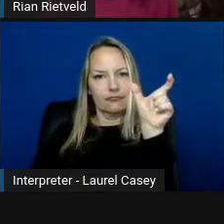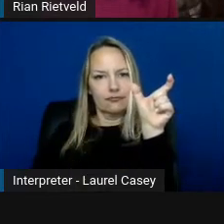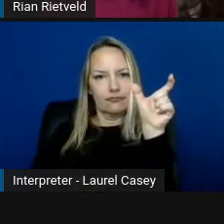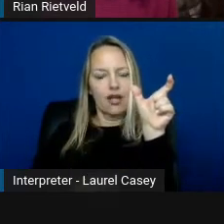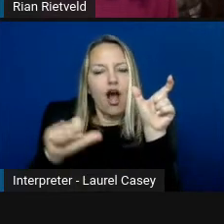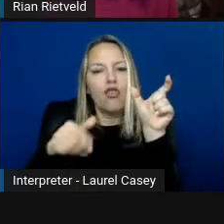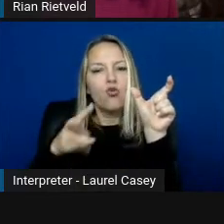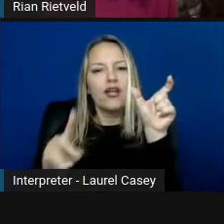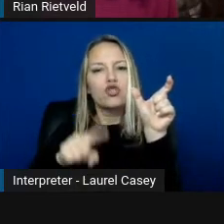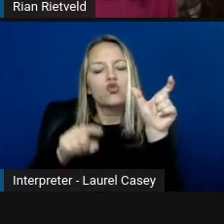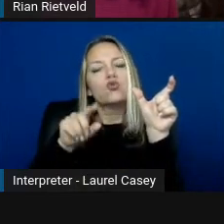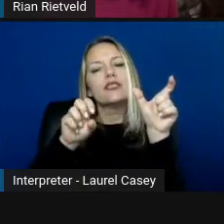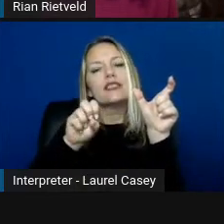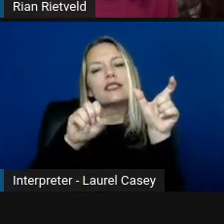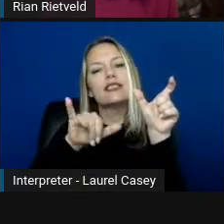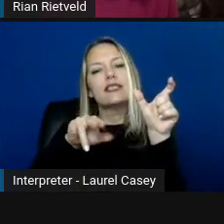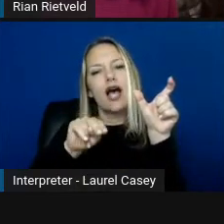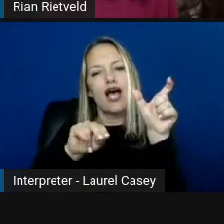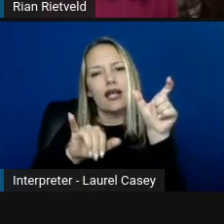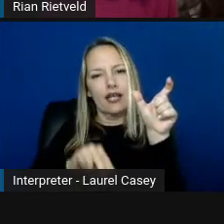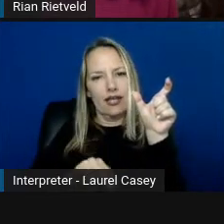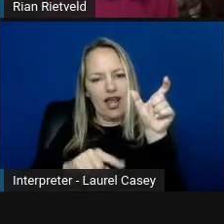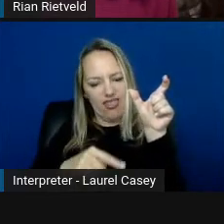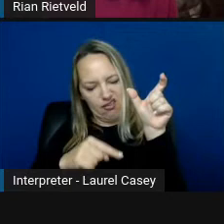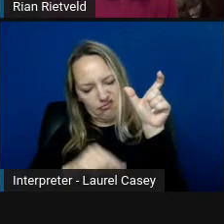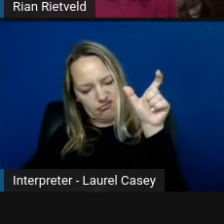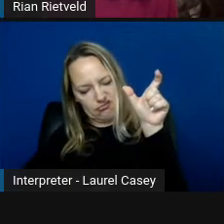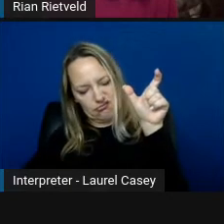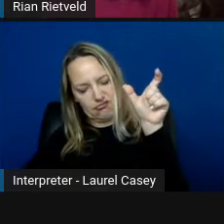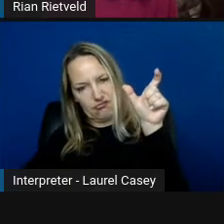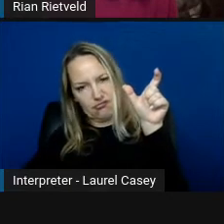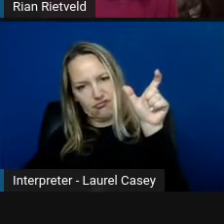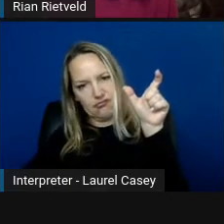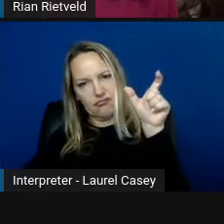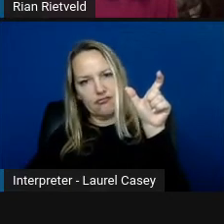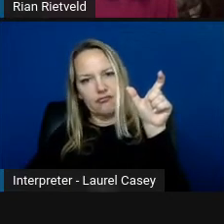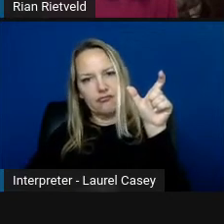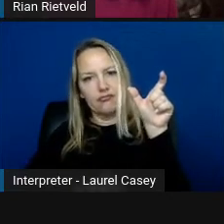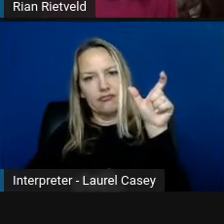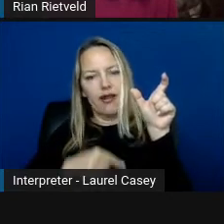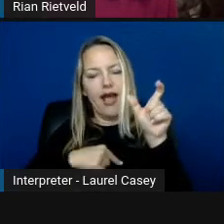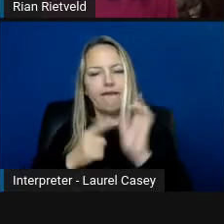Then below that, they have some legalese saying that